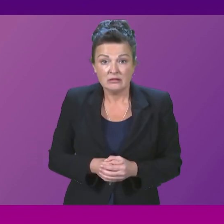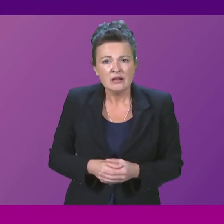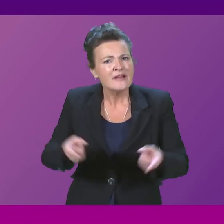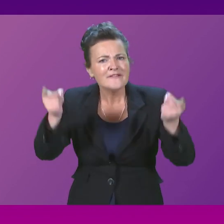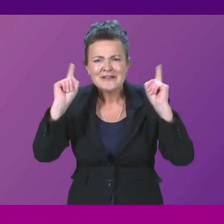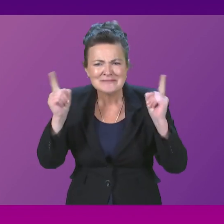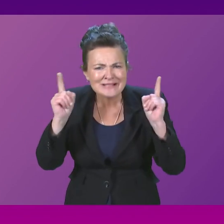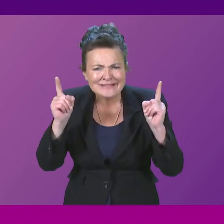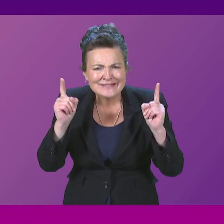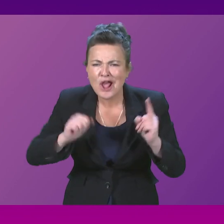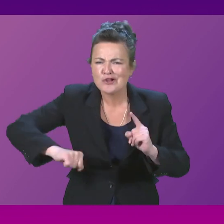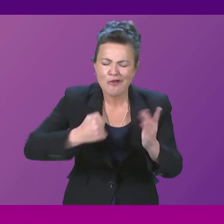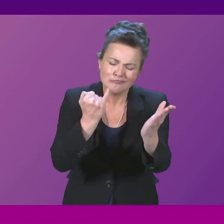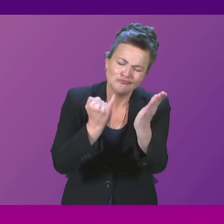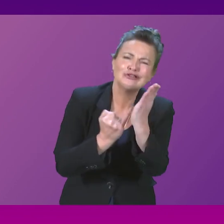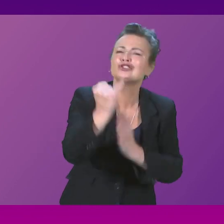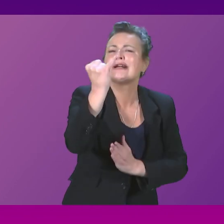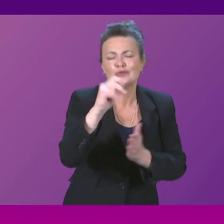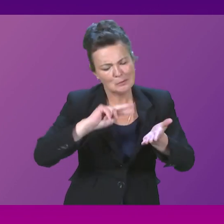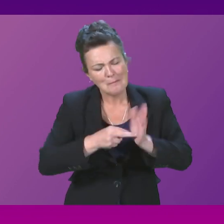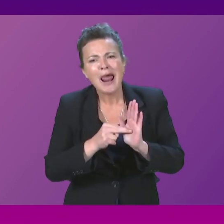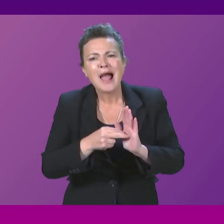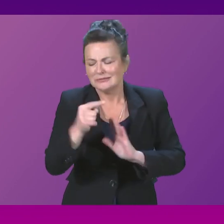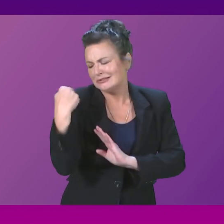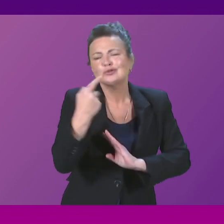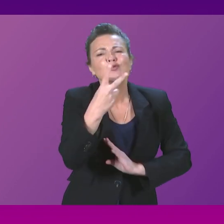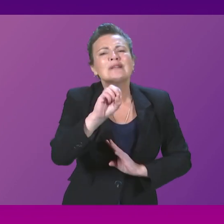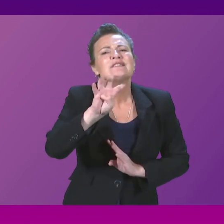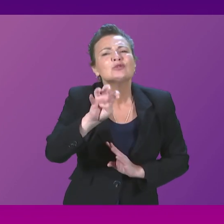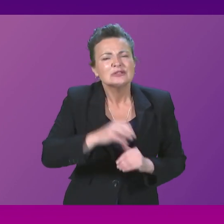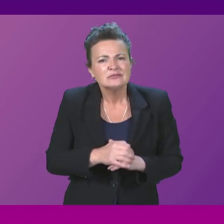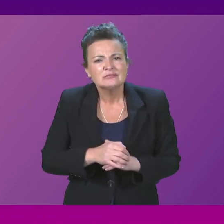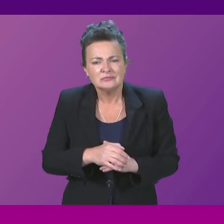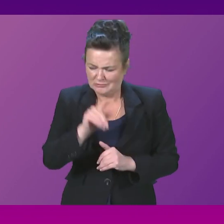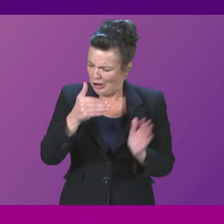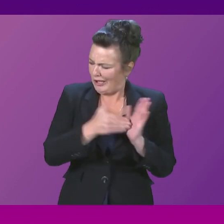Scotland rejected the First Minister’s plans for separation in 2014; now her new proposals